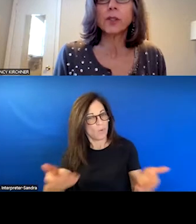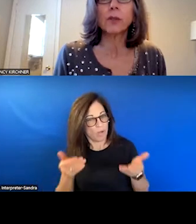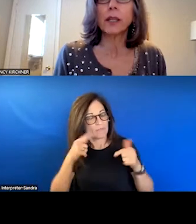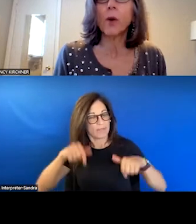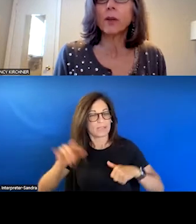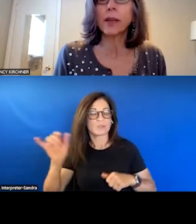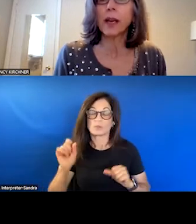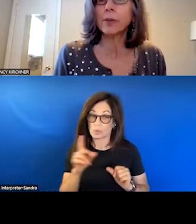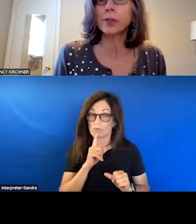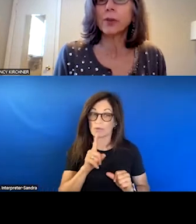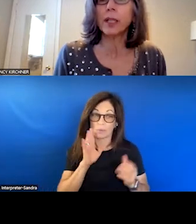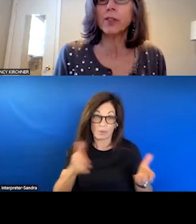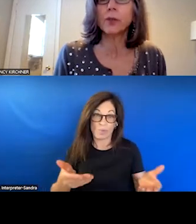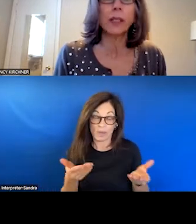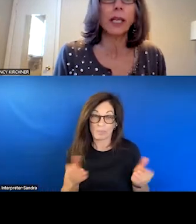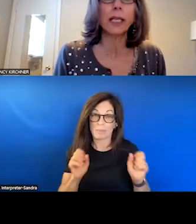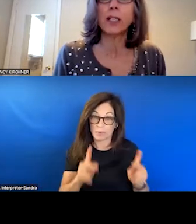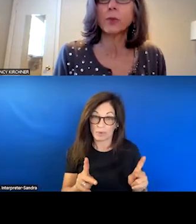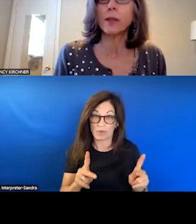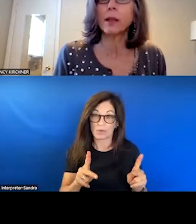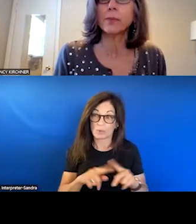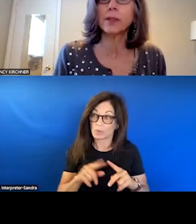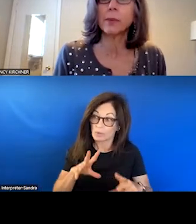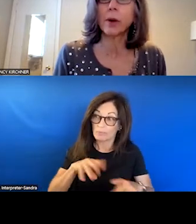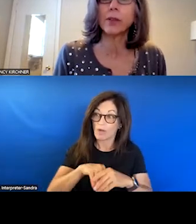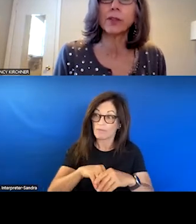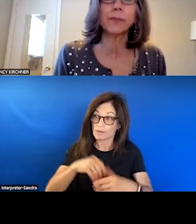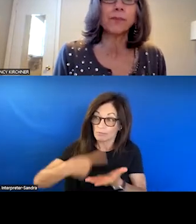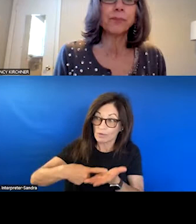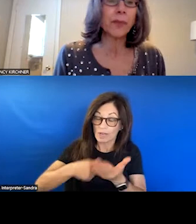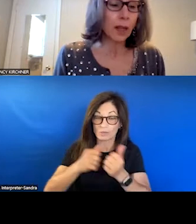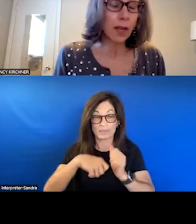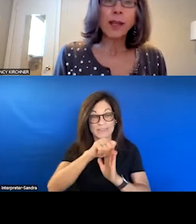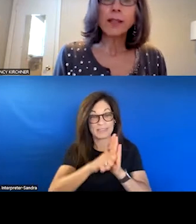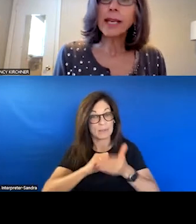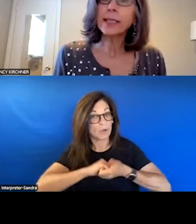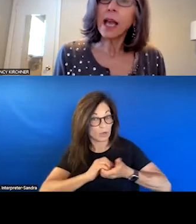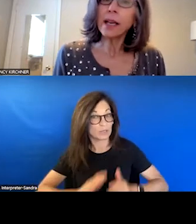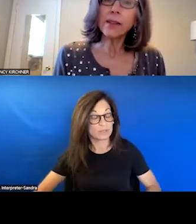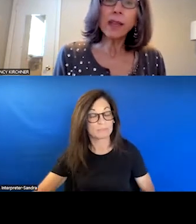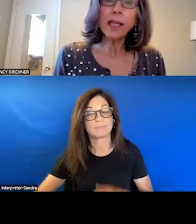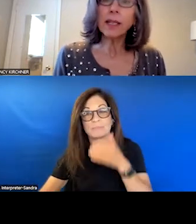CERTAINLY WELCOME THAT OPPORTUNITY. TO, TO ENGAGE WITH, WITH, STATE PARTNERS. THE NEXT SLIDE I THINK